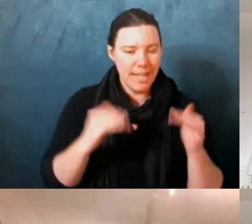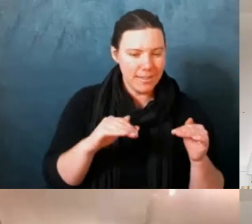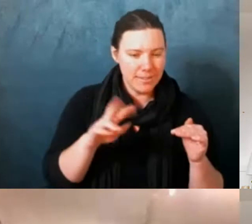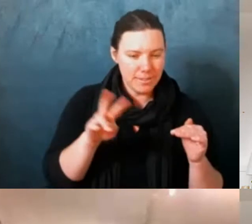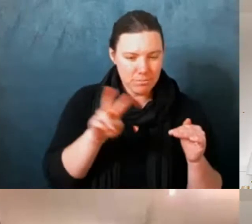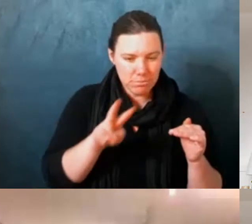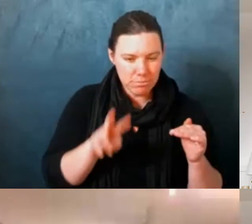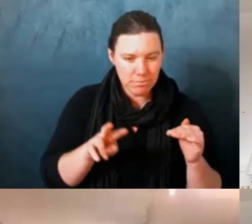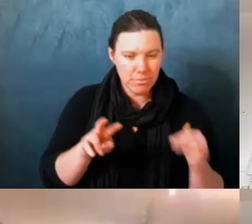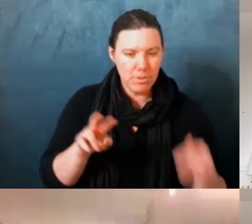Lolinda?